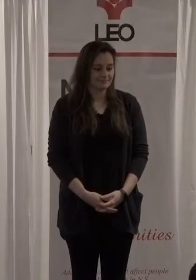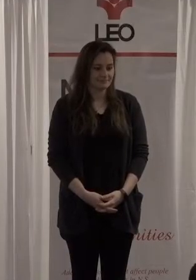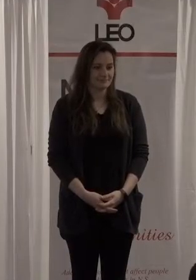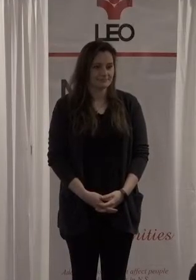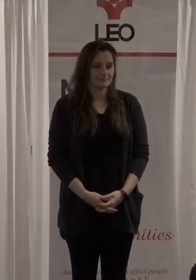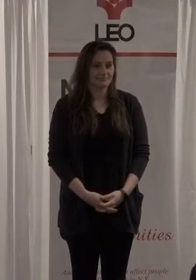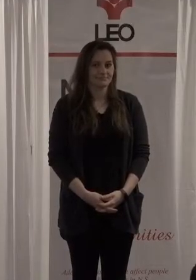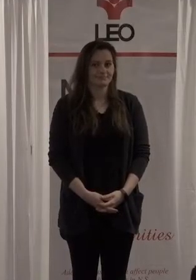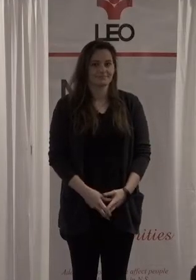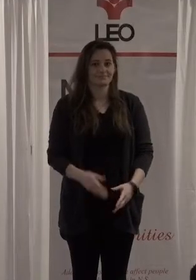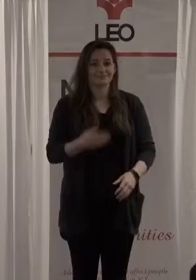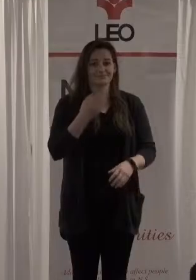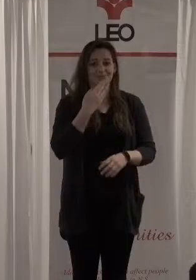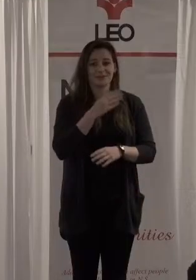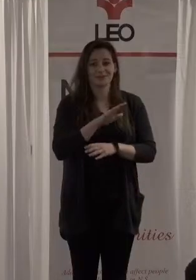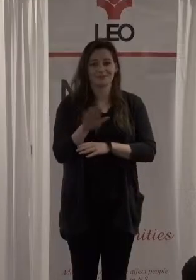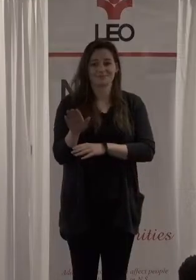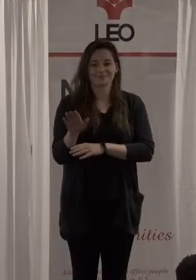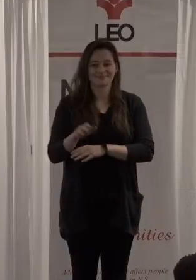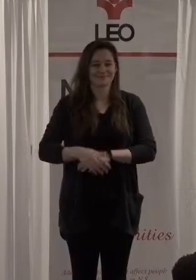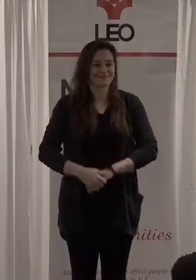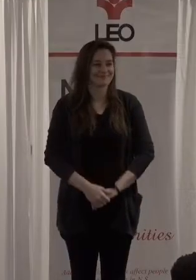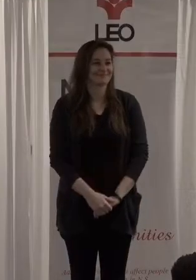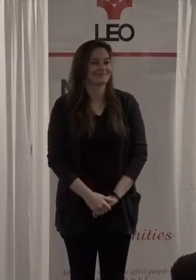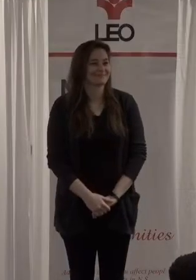GOOD AFTERNOON, EVERYONE.